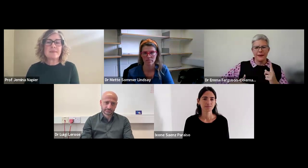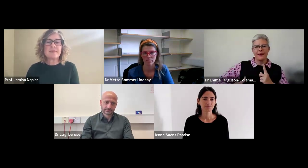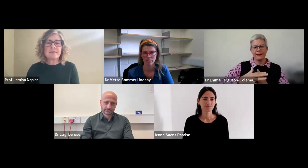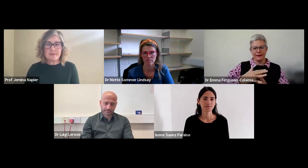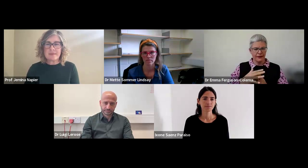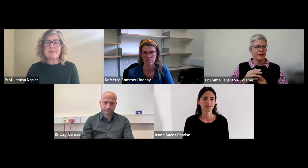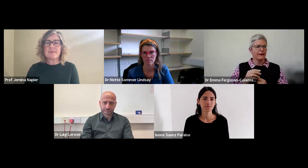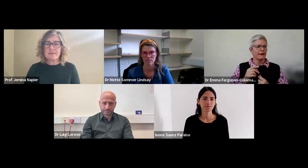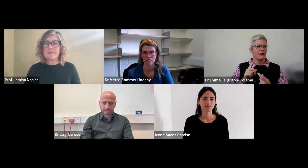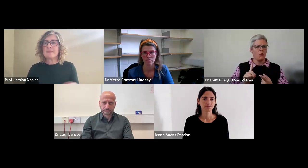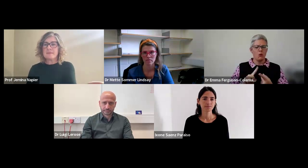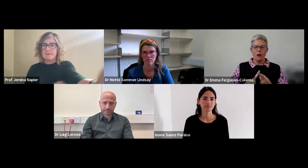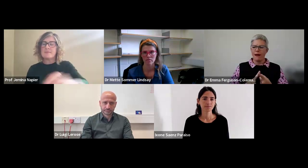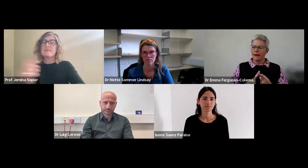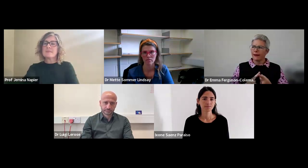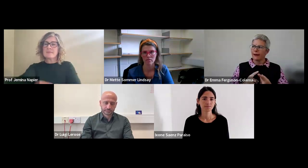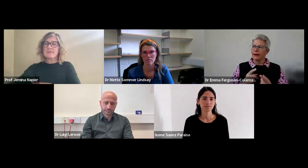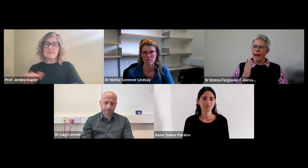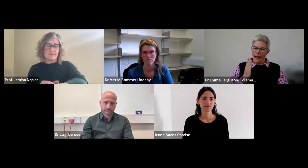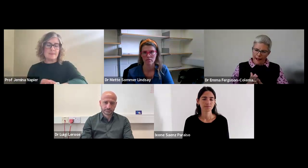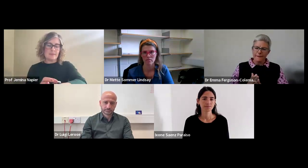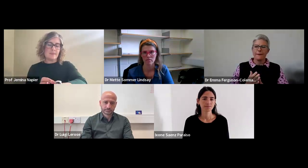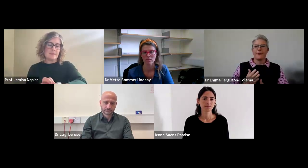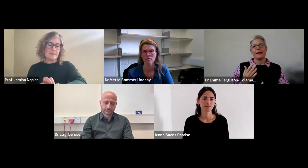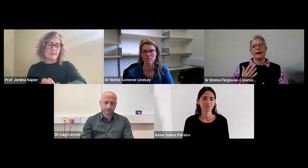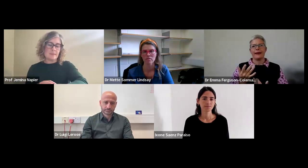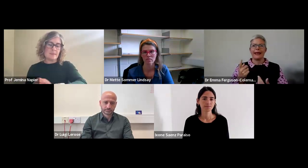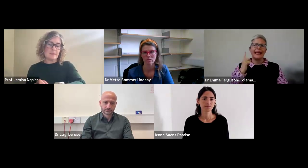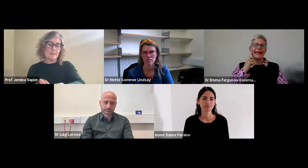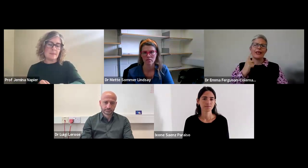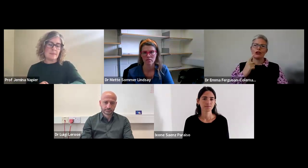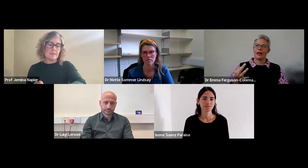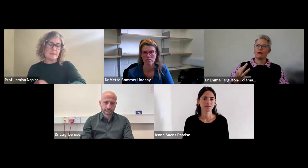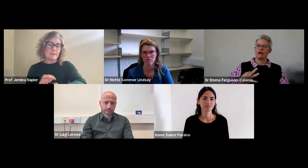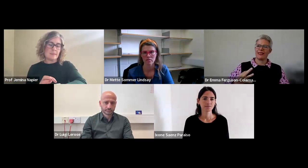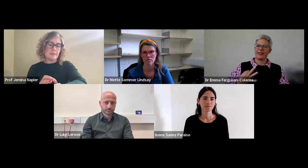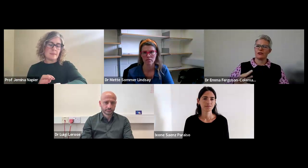a deaf woman within the academic space. Firstly,